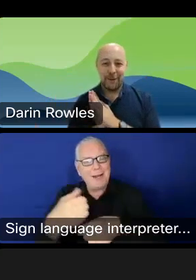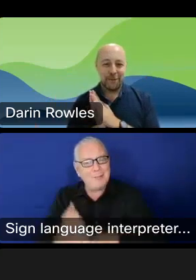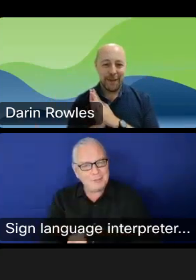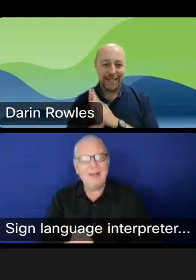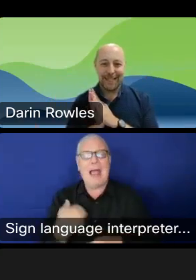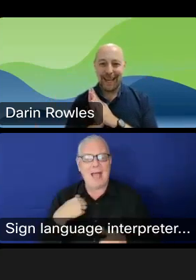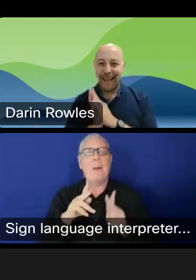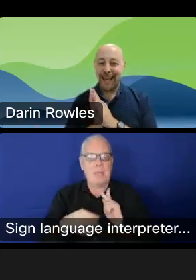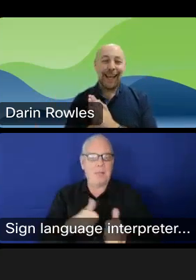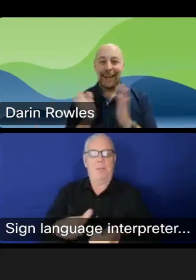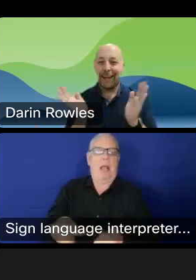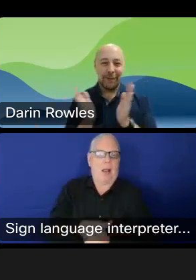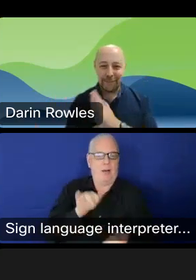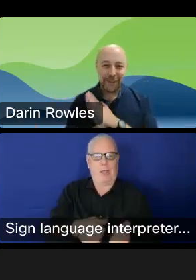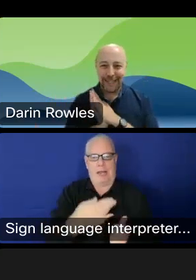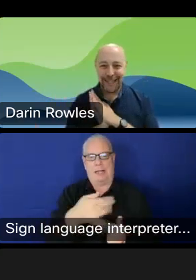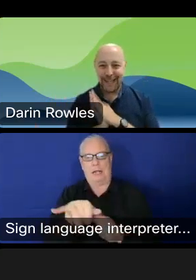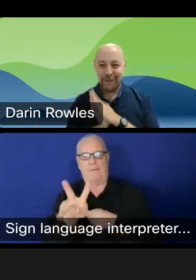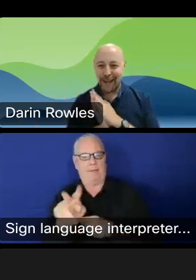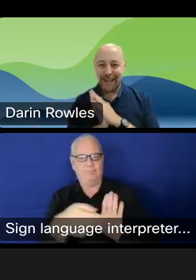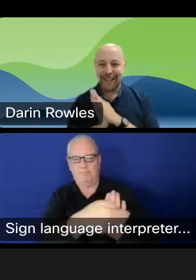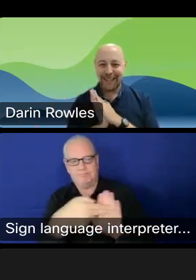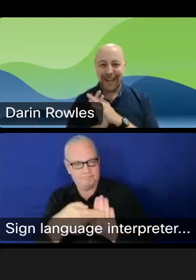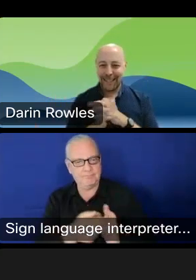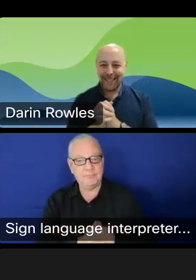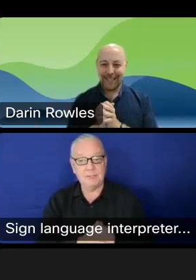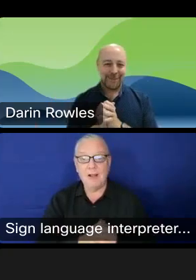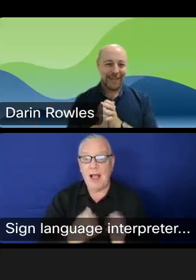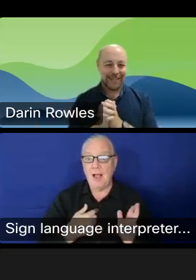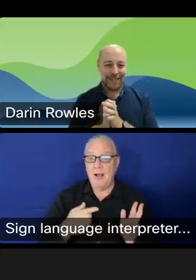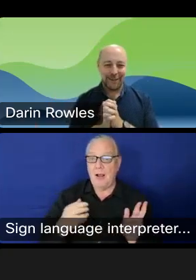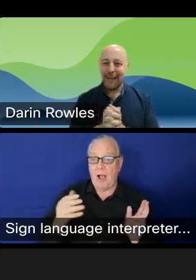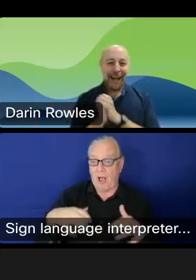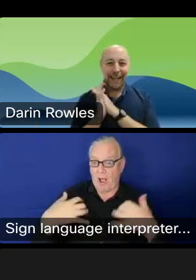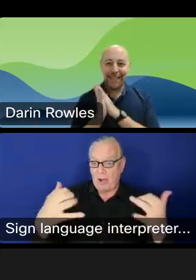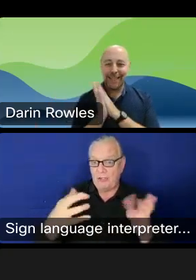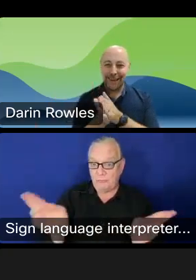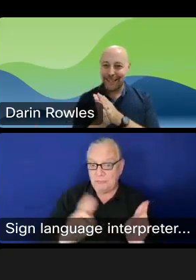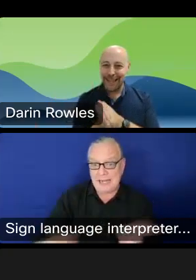both with us today and I'm ready for you to take it away. I think the audience is ready too. Terri, take